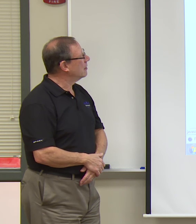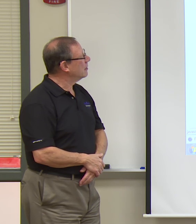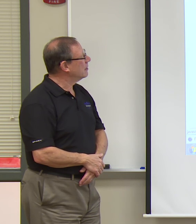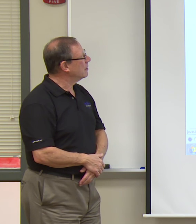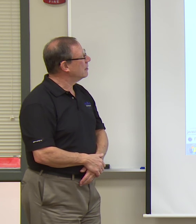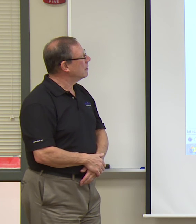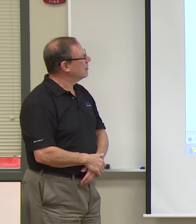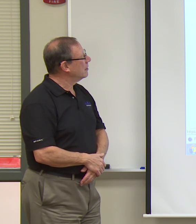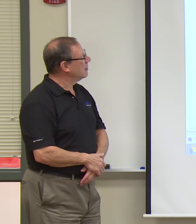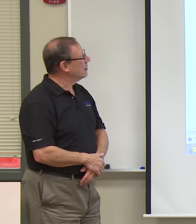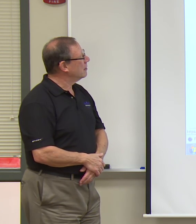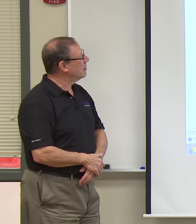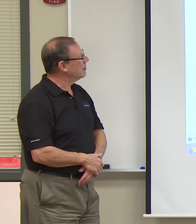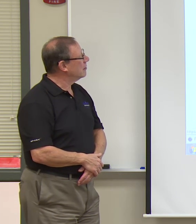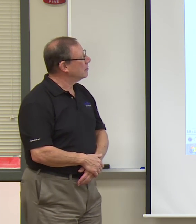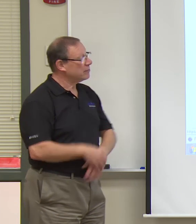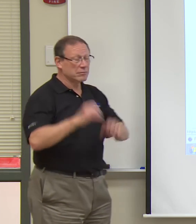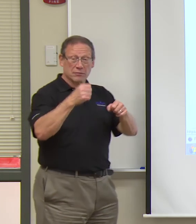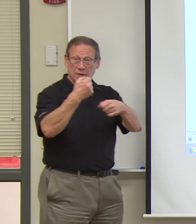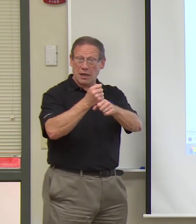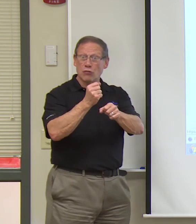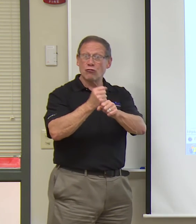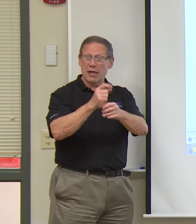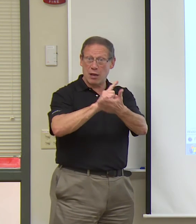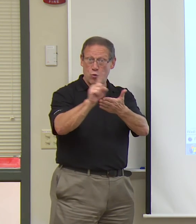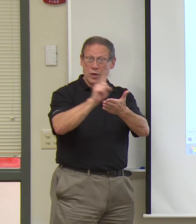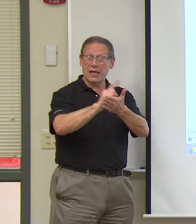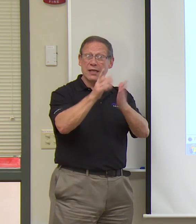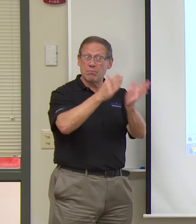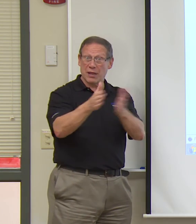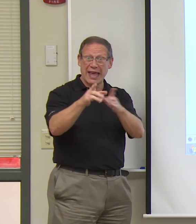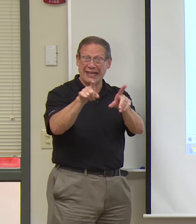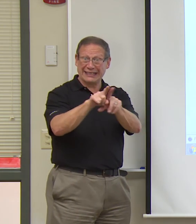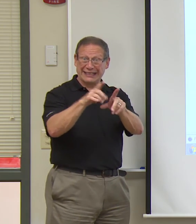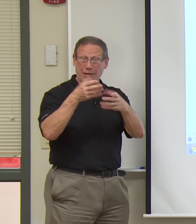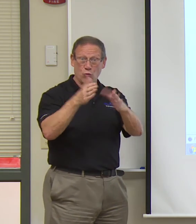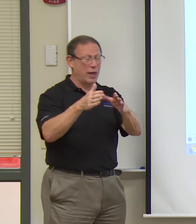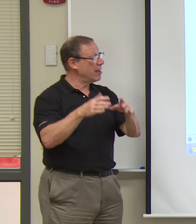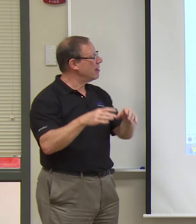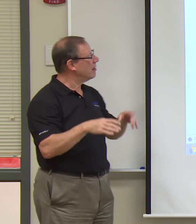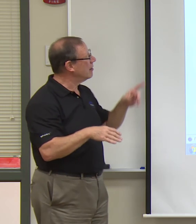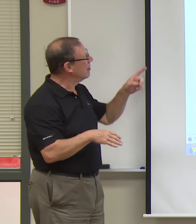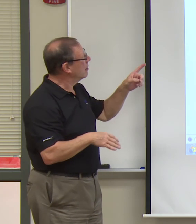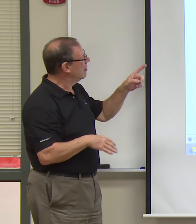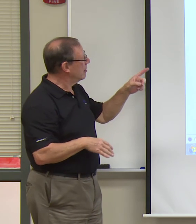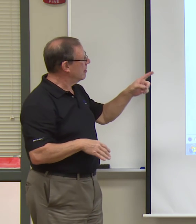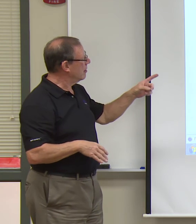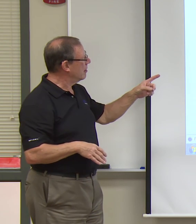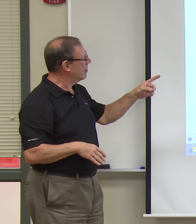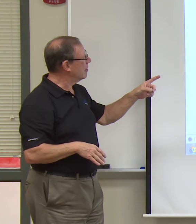these weekly plans where you can have a framework set up,